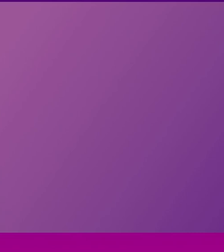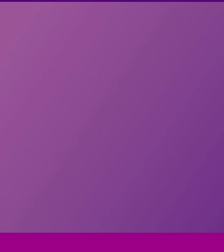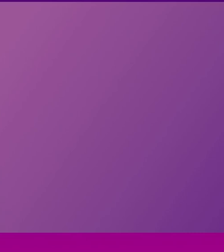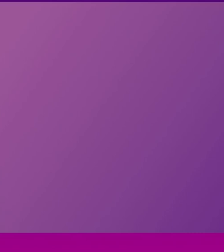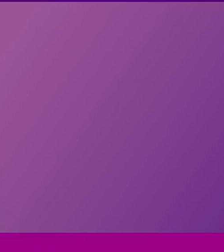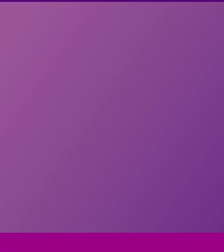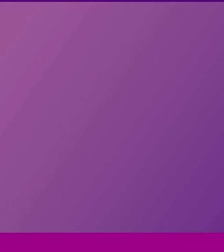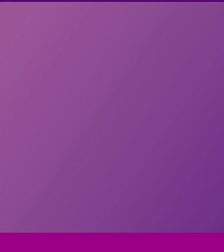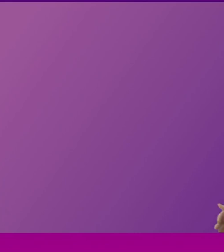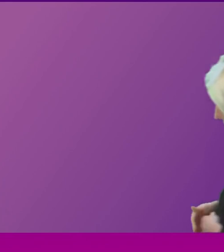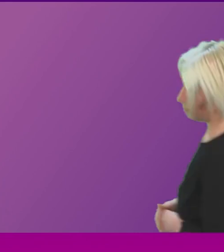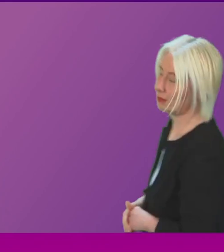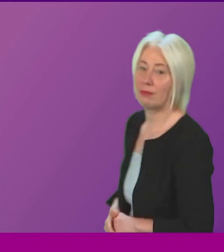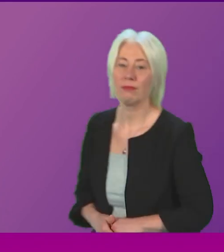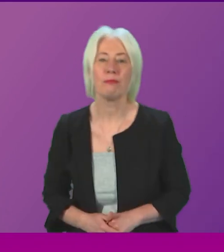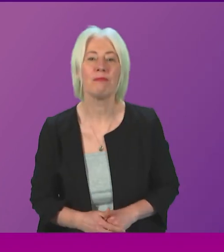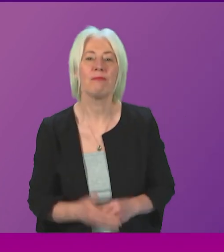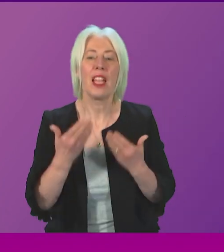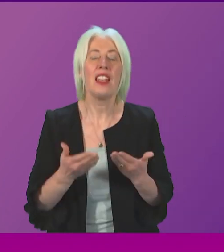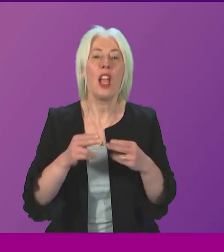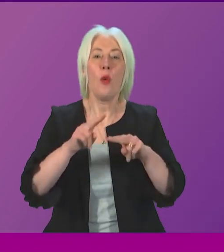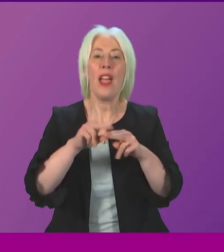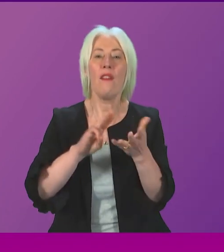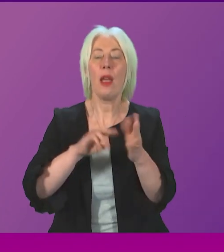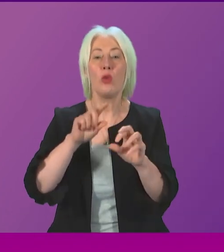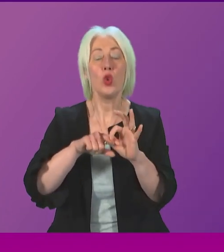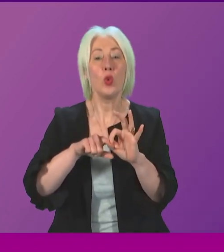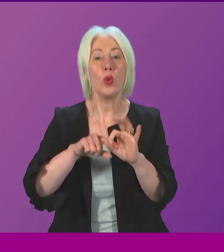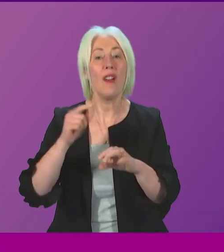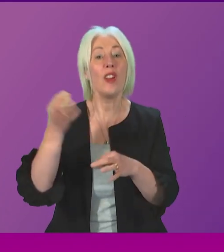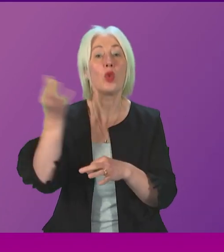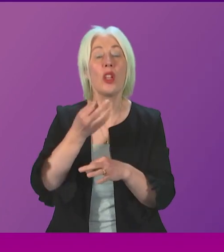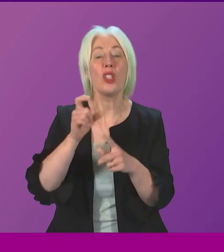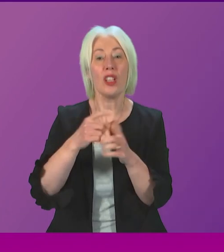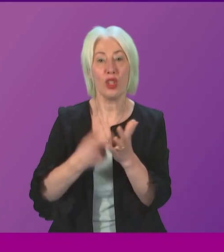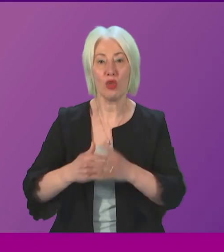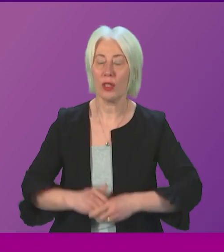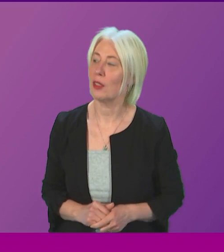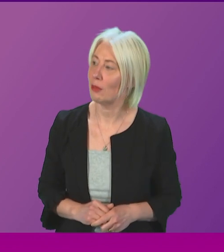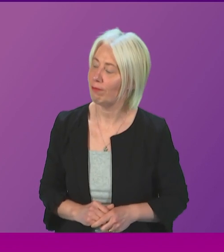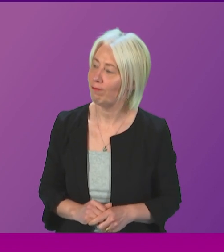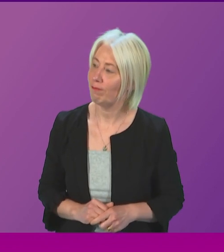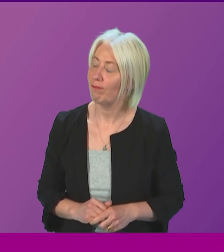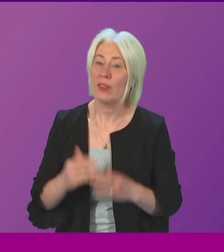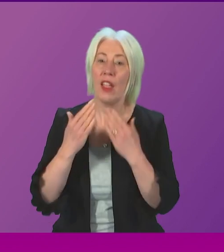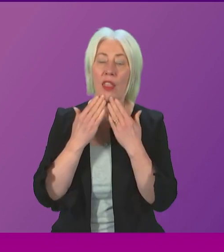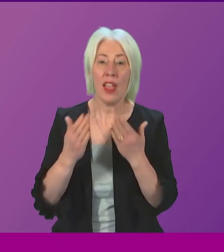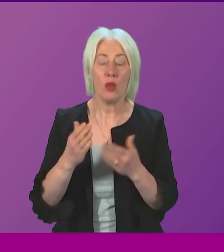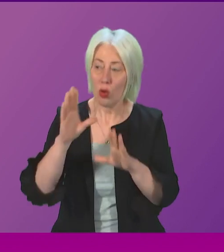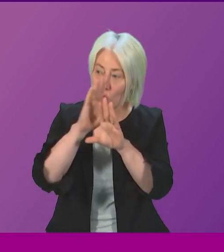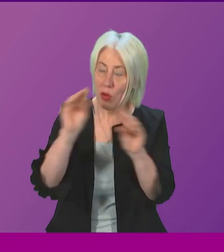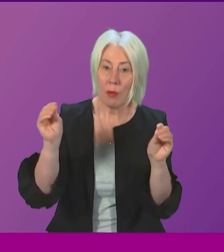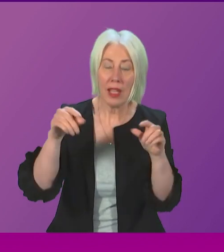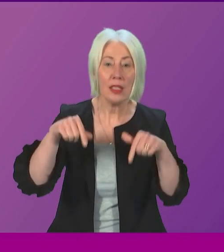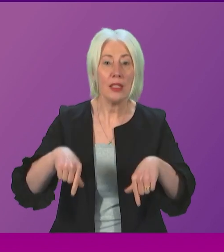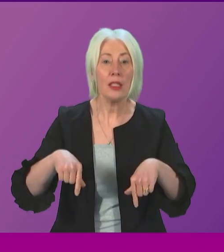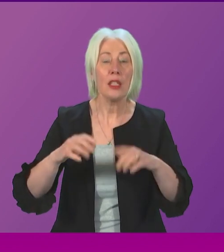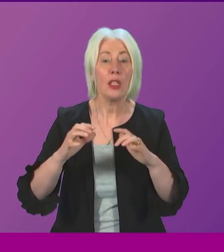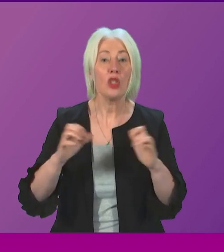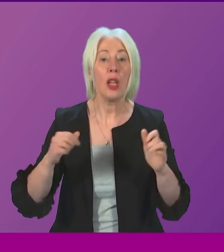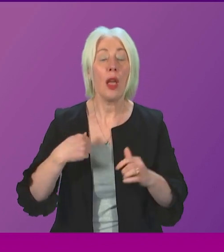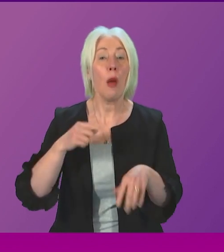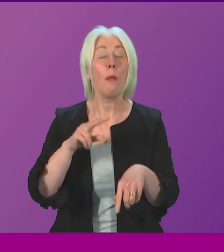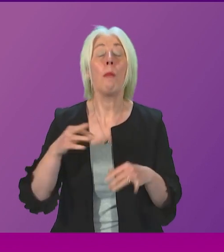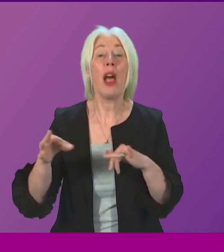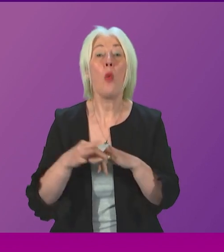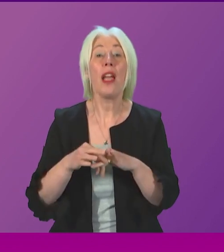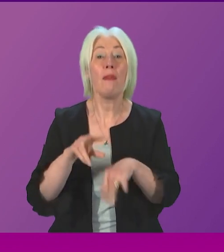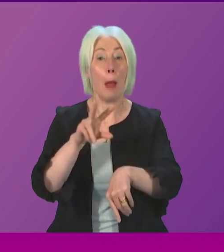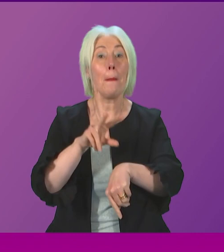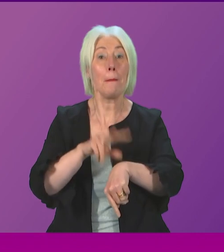I remind members that my wife is a serving Police Scotland officer.